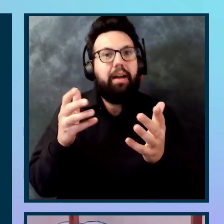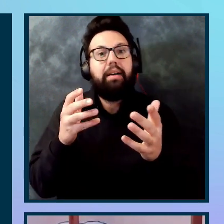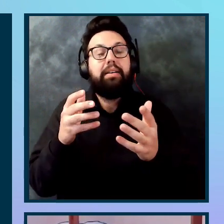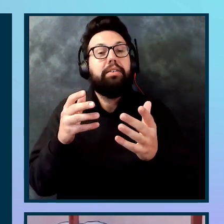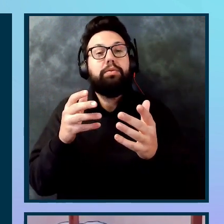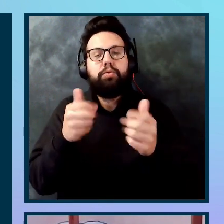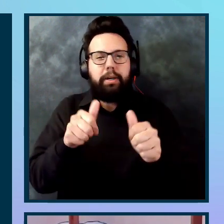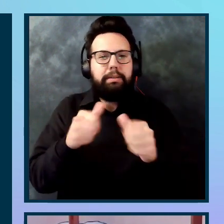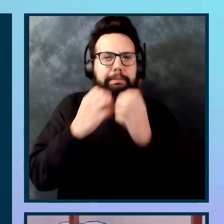and all that sort of stuff,